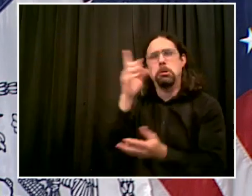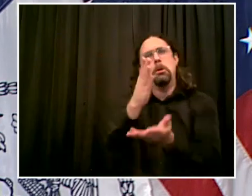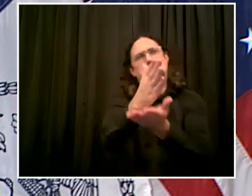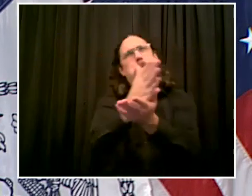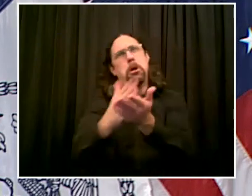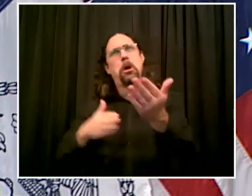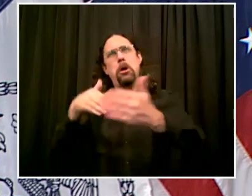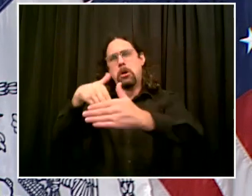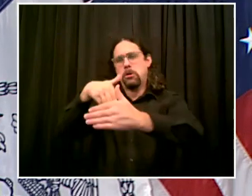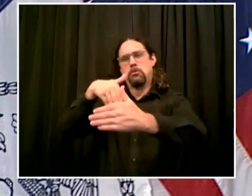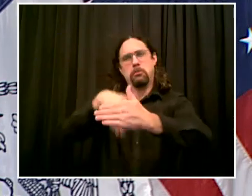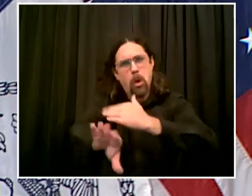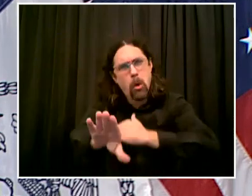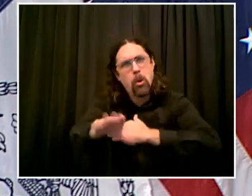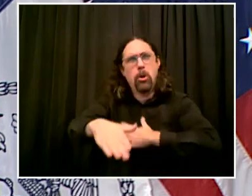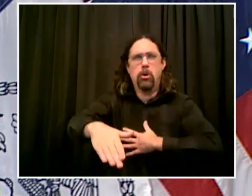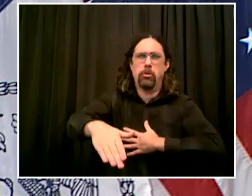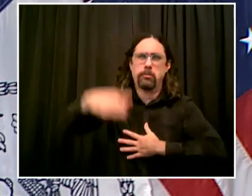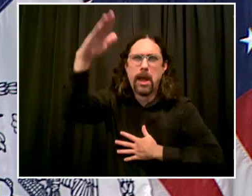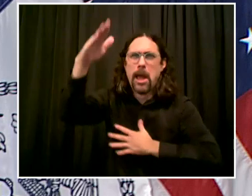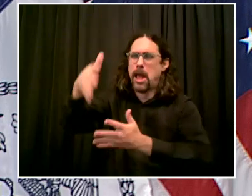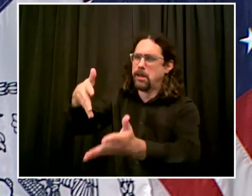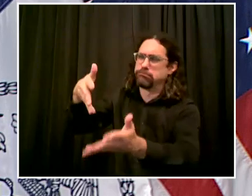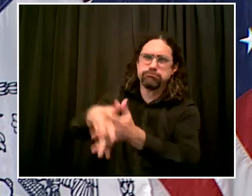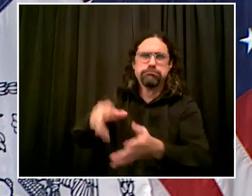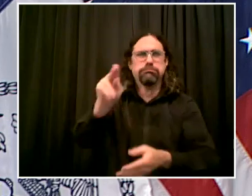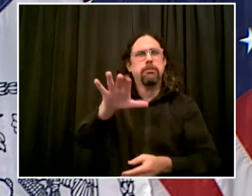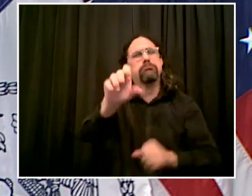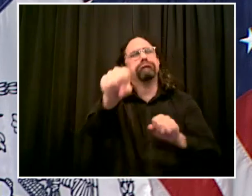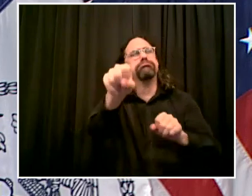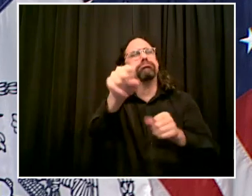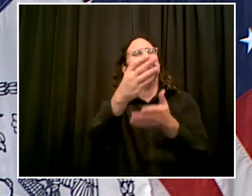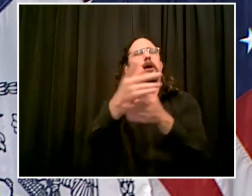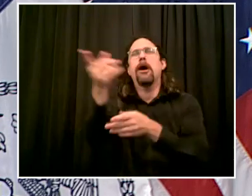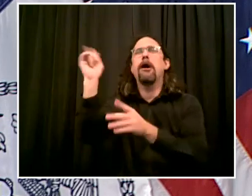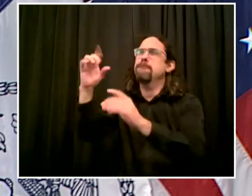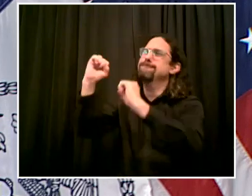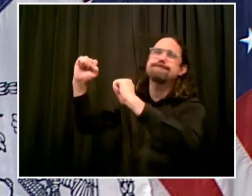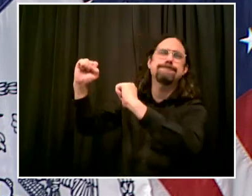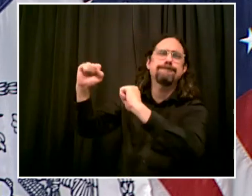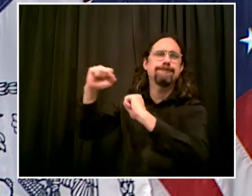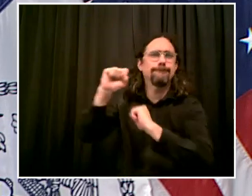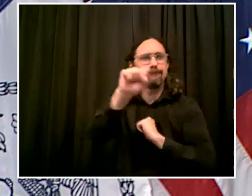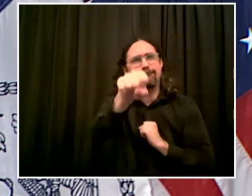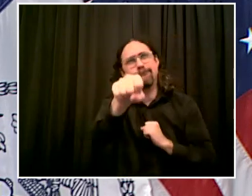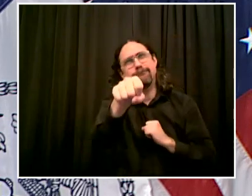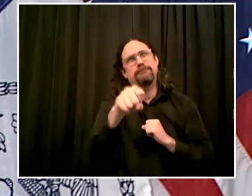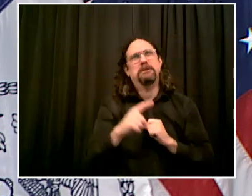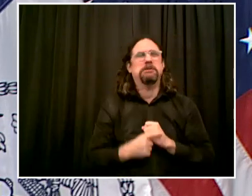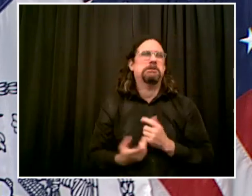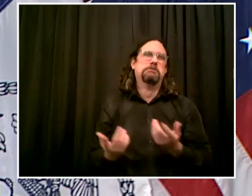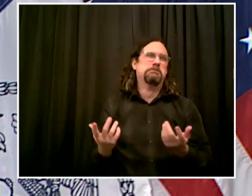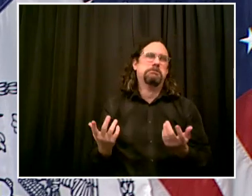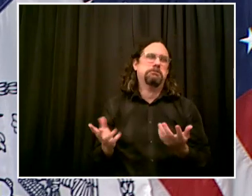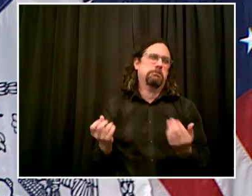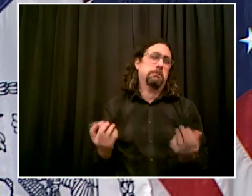WE'VE GOT A LOT OF HOMGREOWN MILLIONAIRES. THAT'S GREAT. I KNOW A LOT REALLY CARE ABOUT NEW YORK ICTYA ND DO A LOT FOR THE CITY. GOD BLESS THEM.